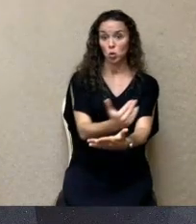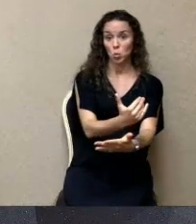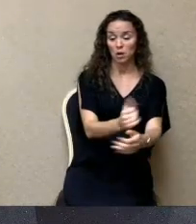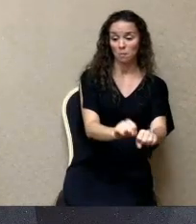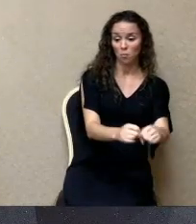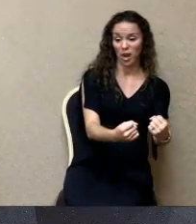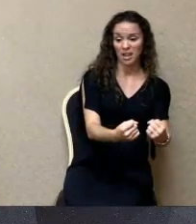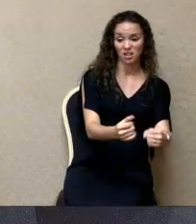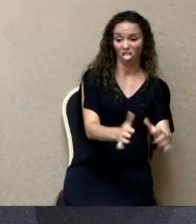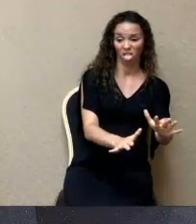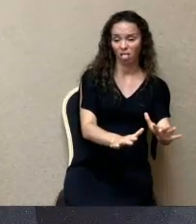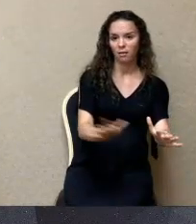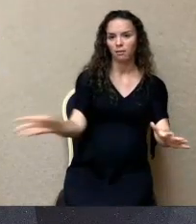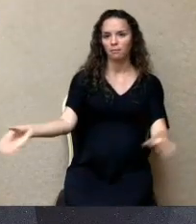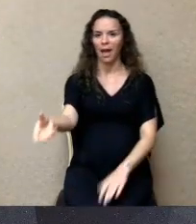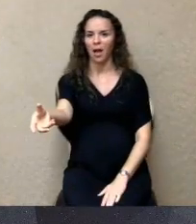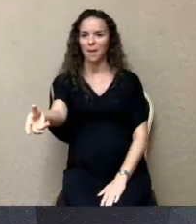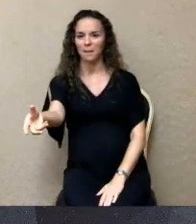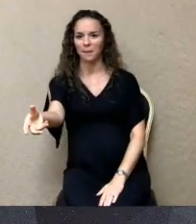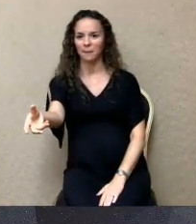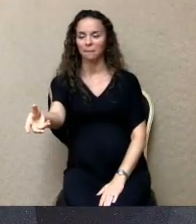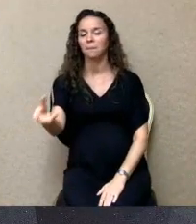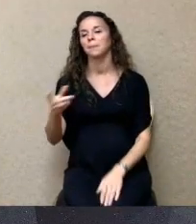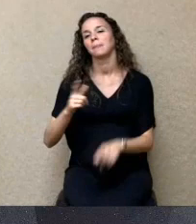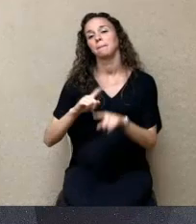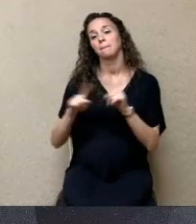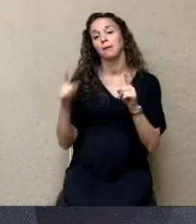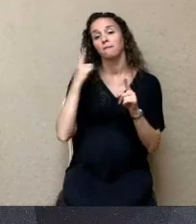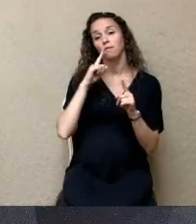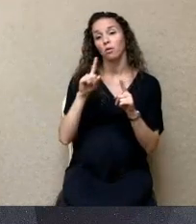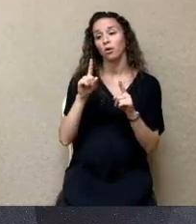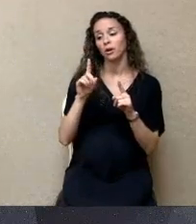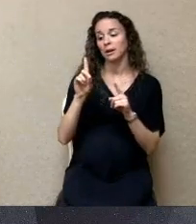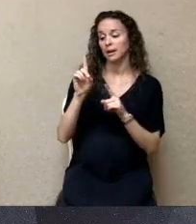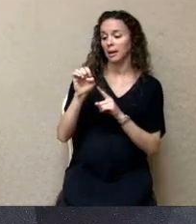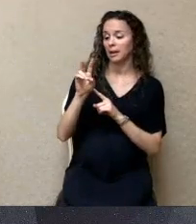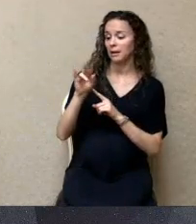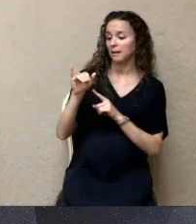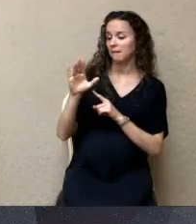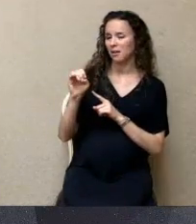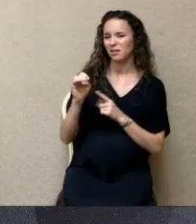the new system, you have a back-up. But in terms of devices that aren't being used even for